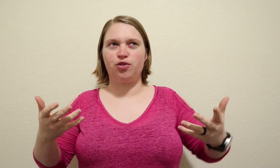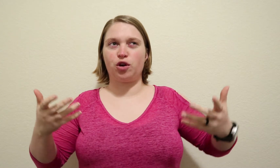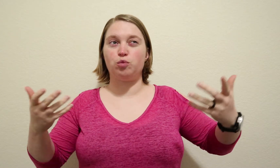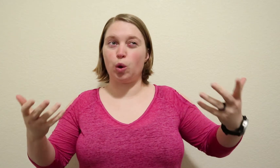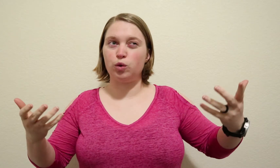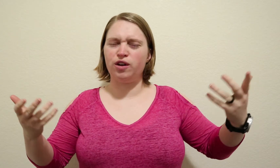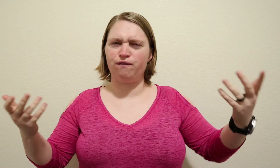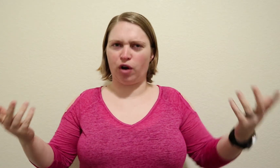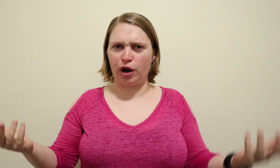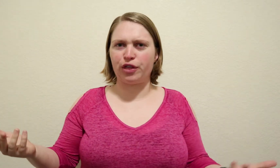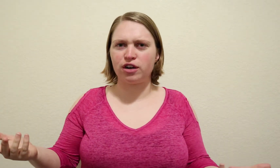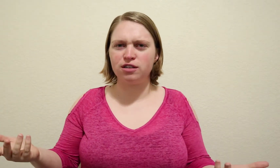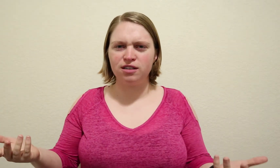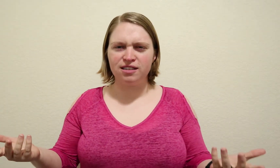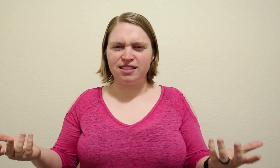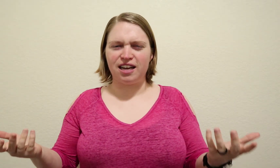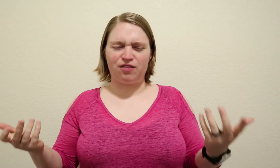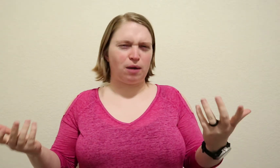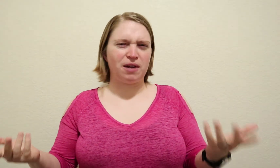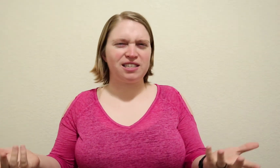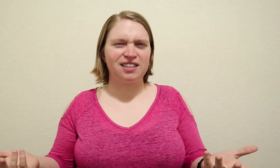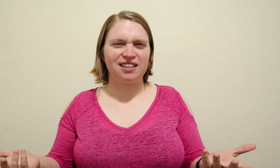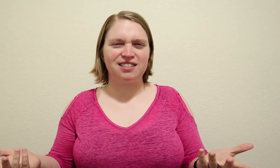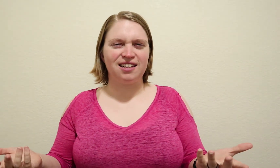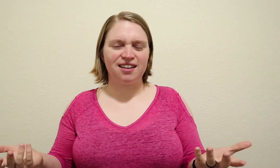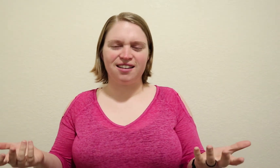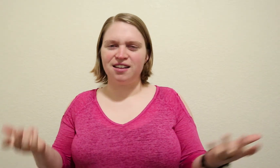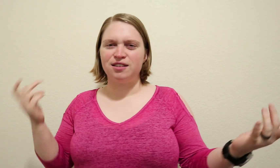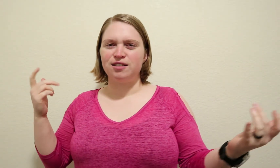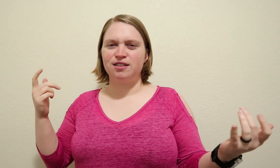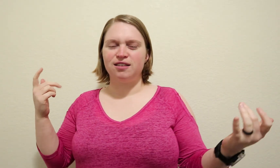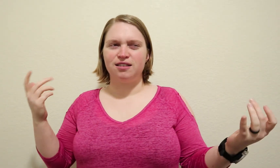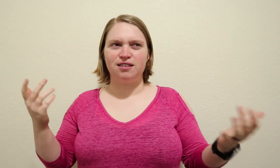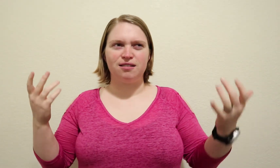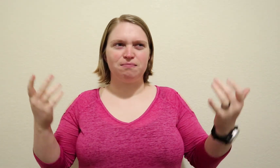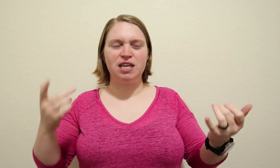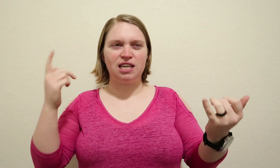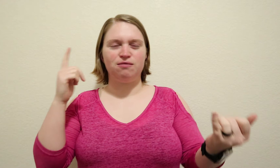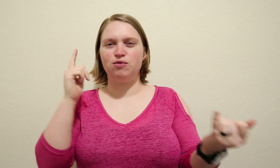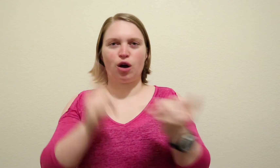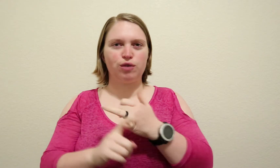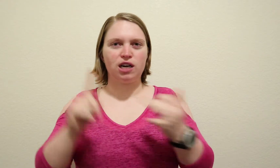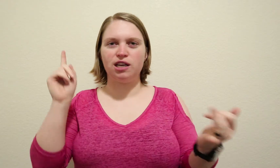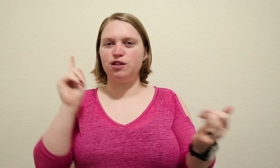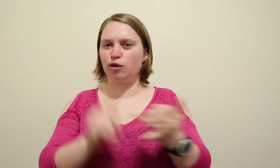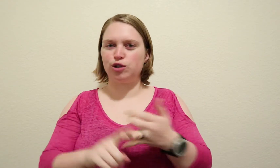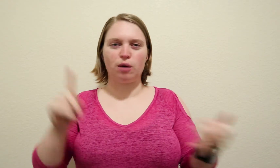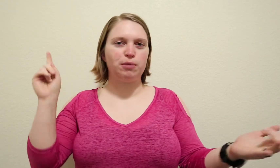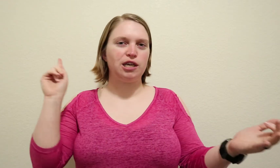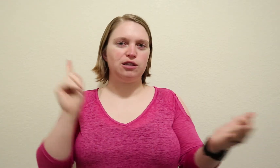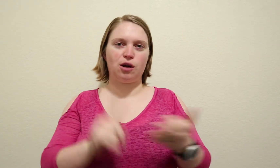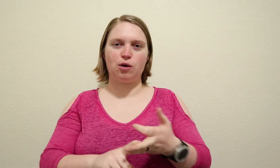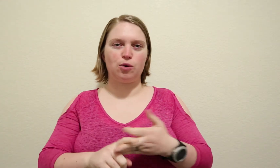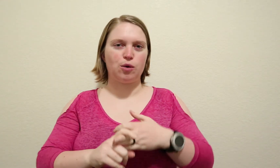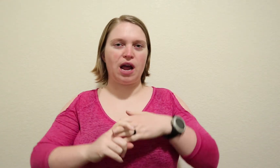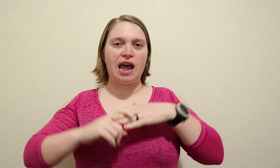the wound farther if that makes sense meaning no running, no jumping, no